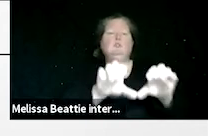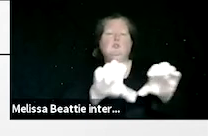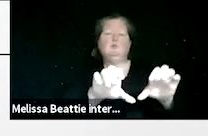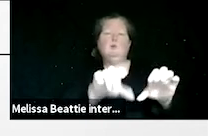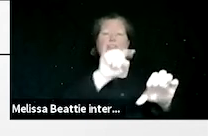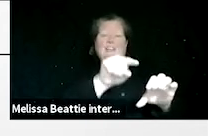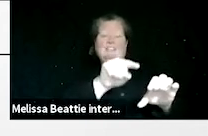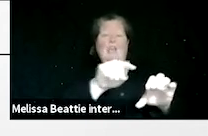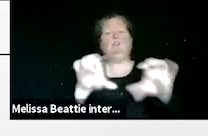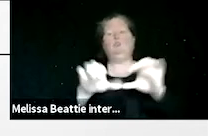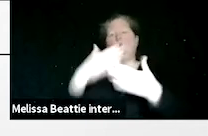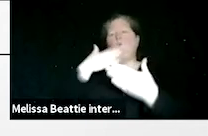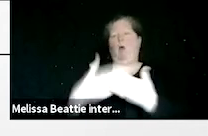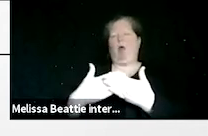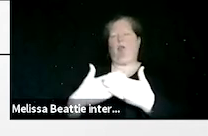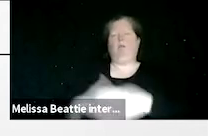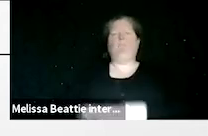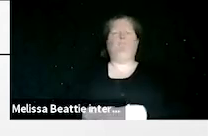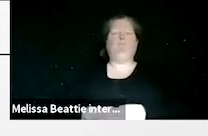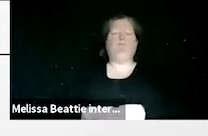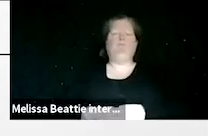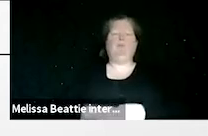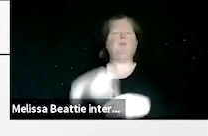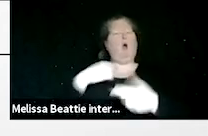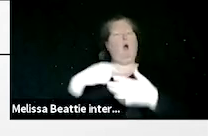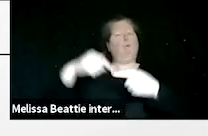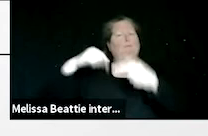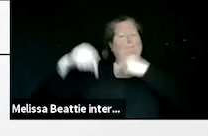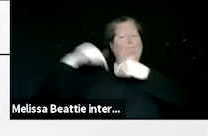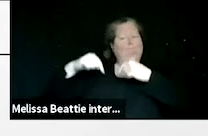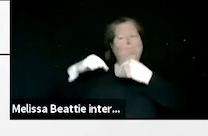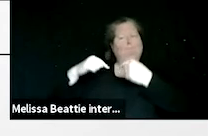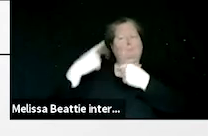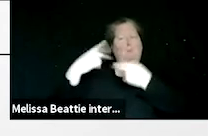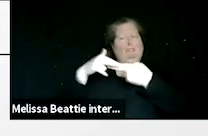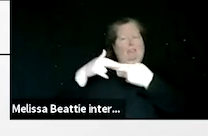talked early on in the one slide where I talked about. We wanted to improve our baseline by 25%